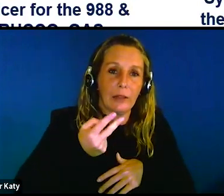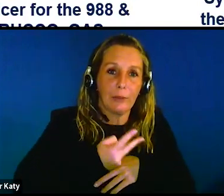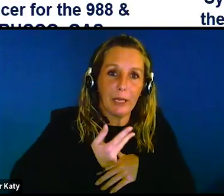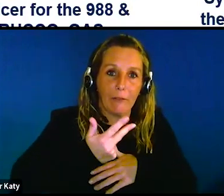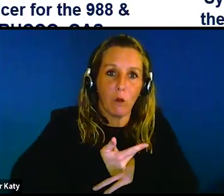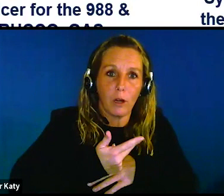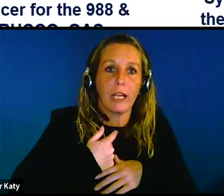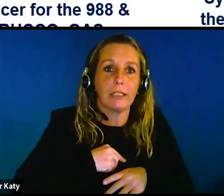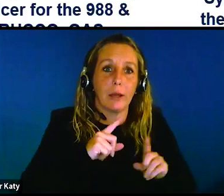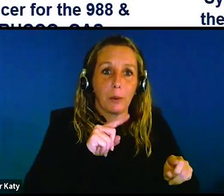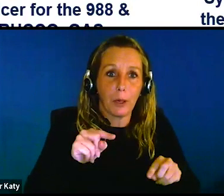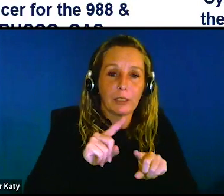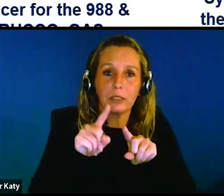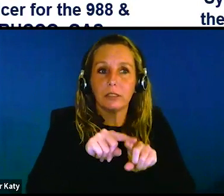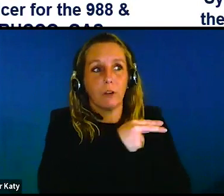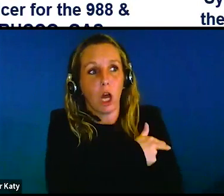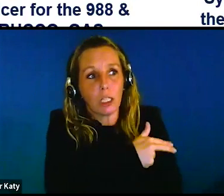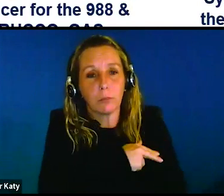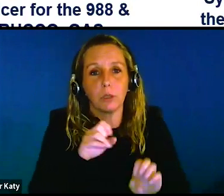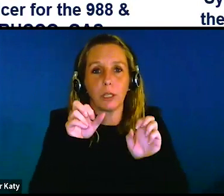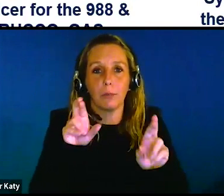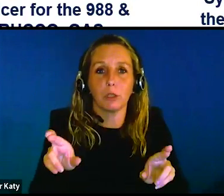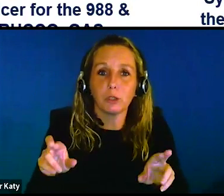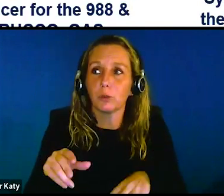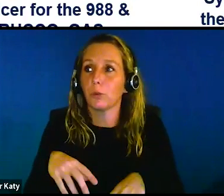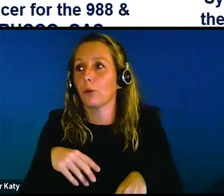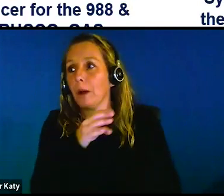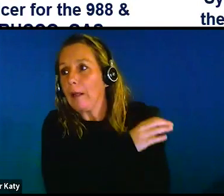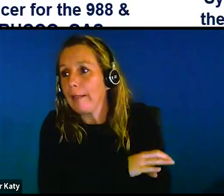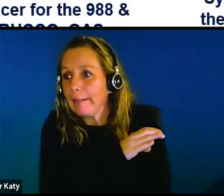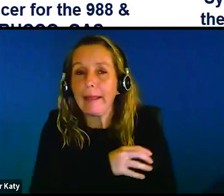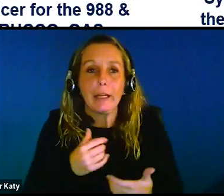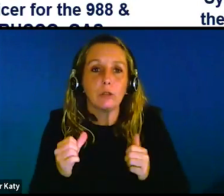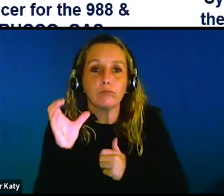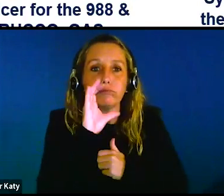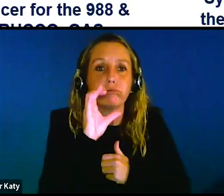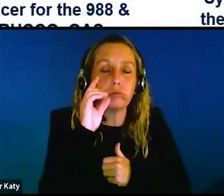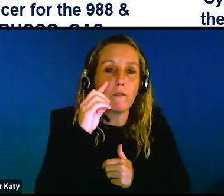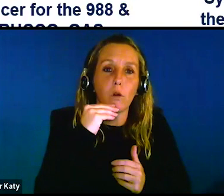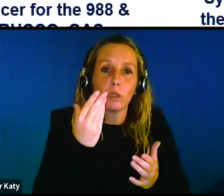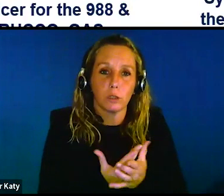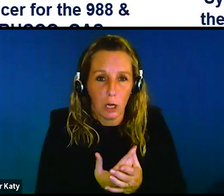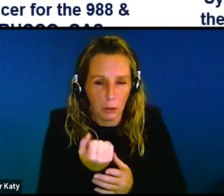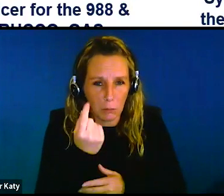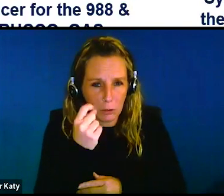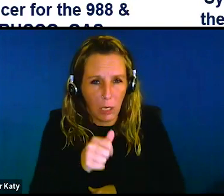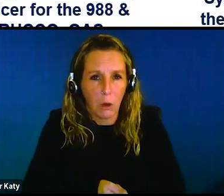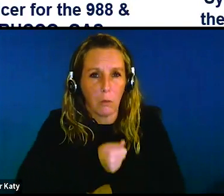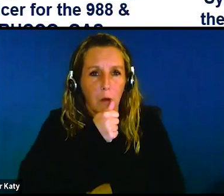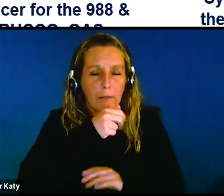to emergency rooms in the city trying to find their daughter. But due to privacy regulations, no one could tell them